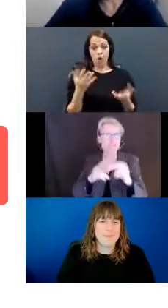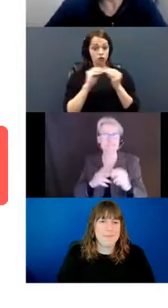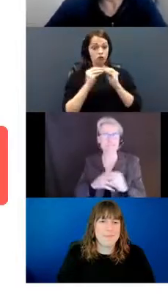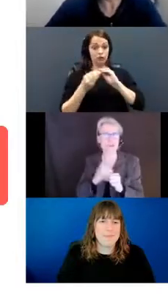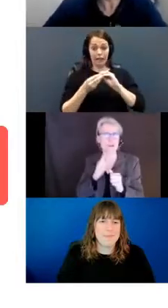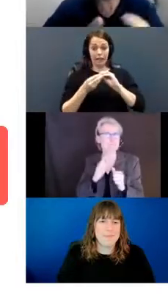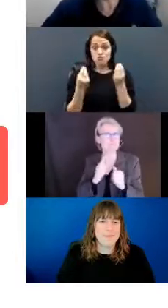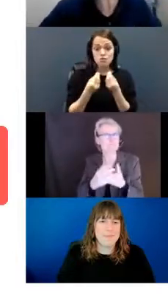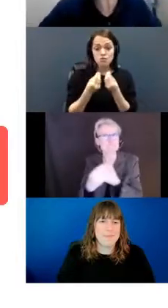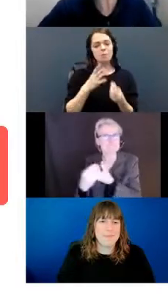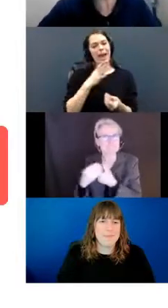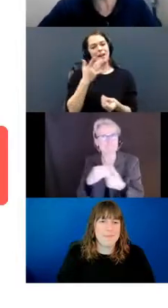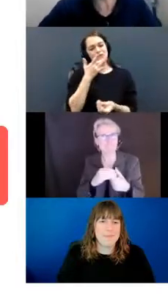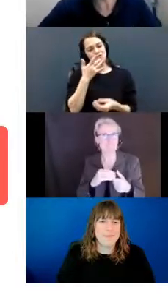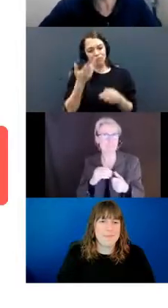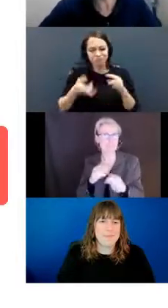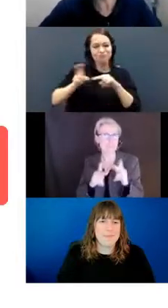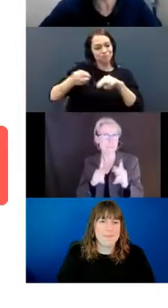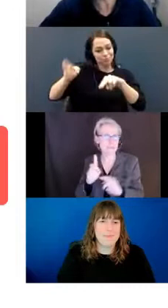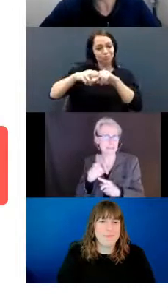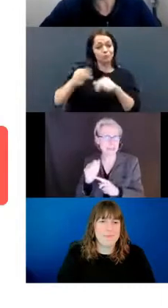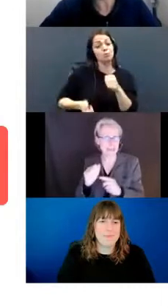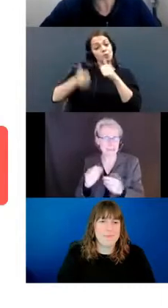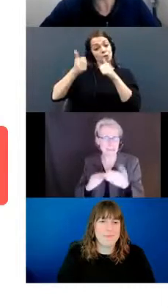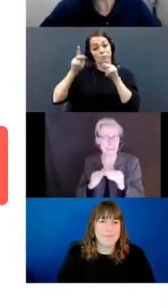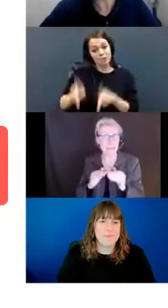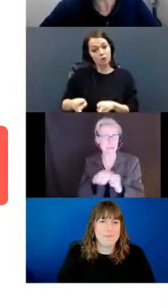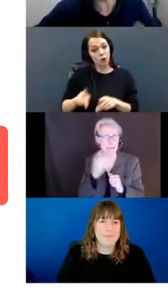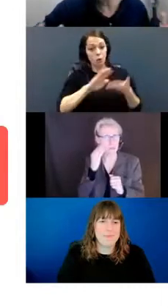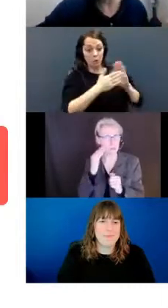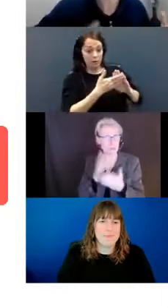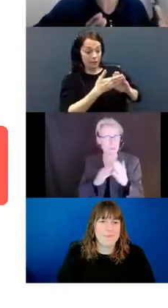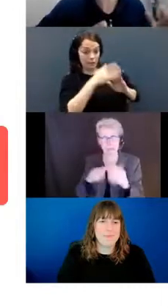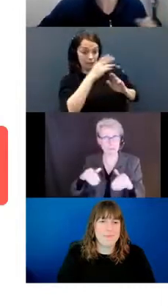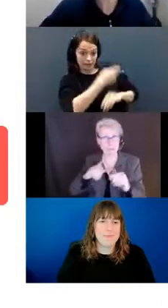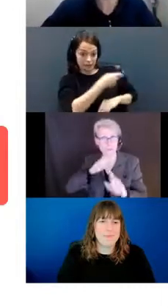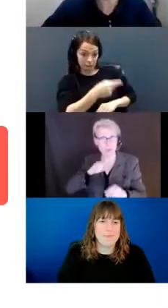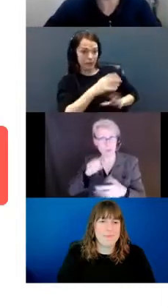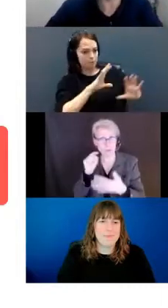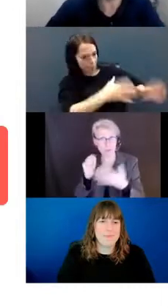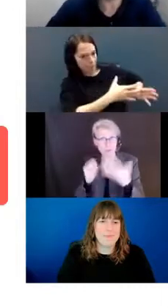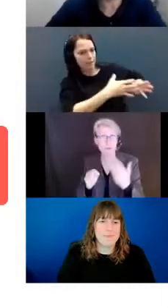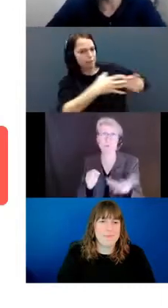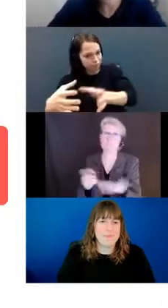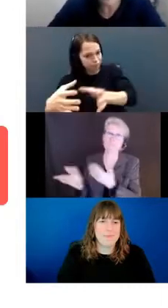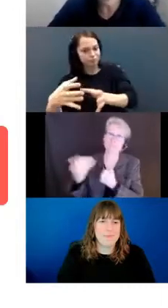community so if you know people that haven't participated yet bring them along next slide